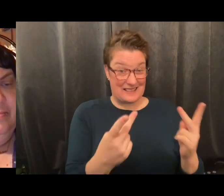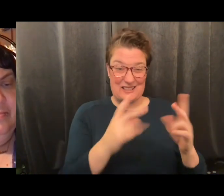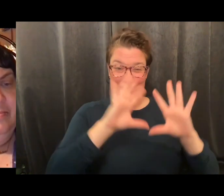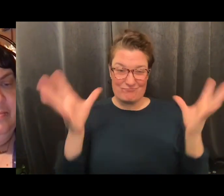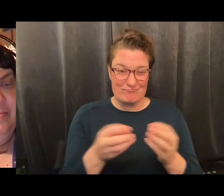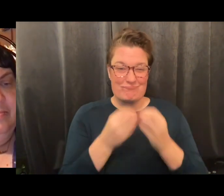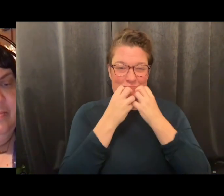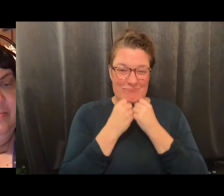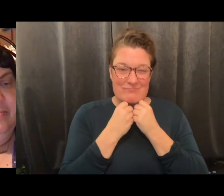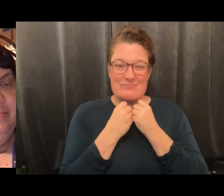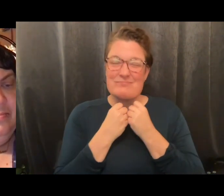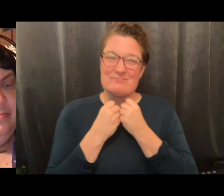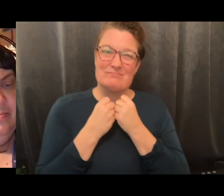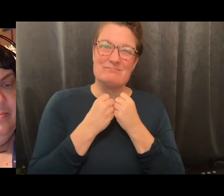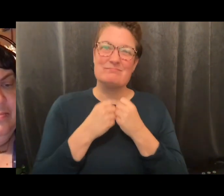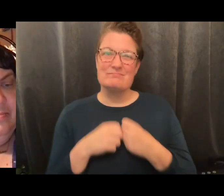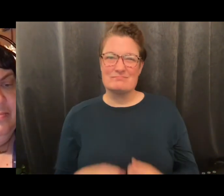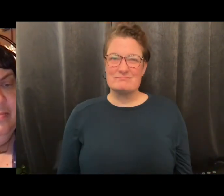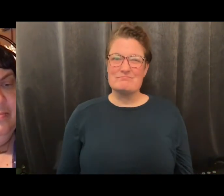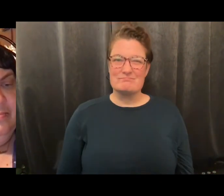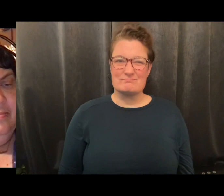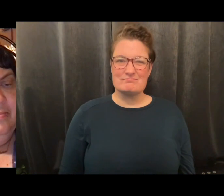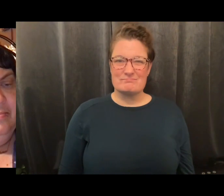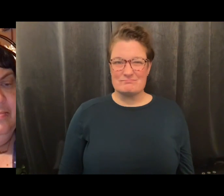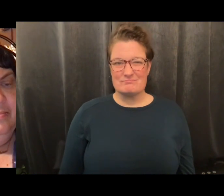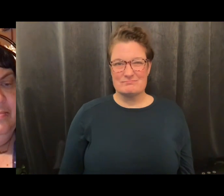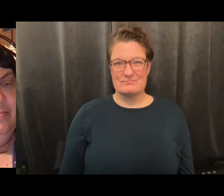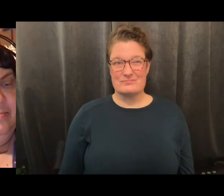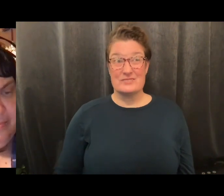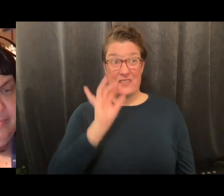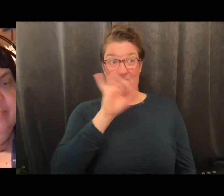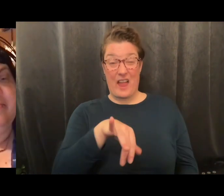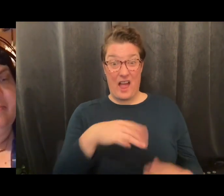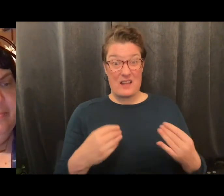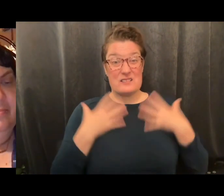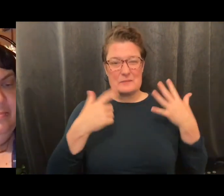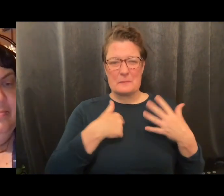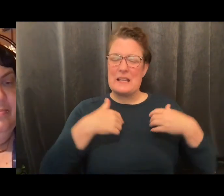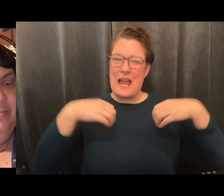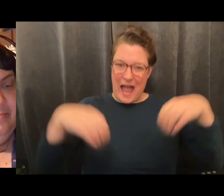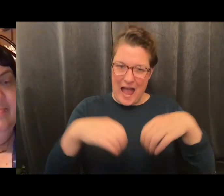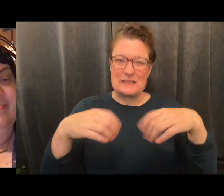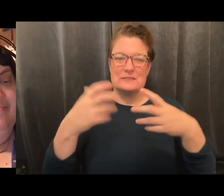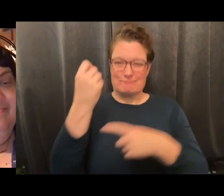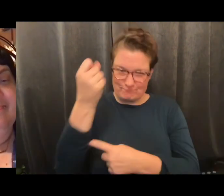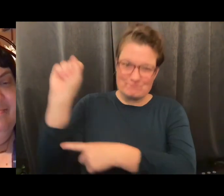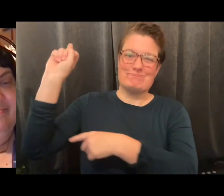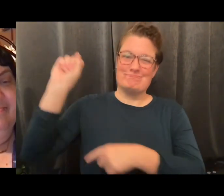it makes me act, I mean, act, be an activist, um, makes me feel like, uh,